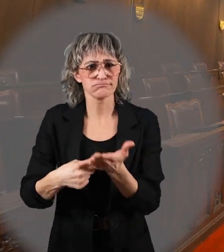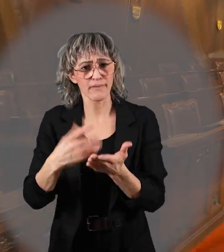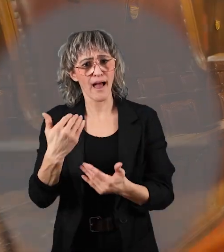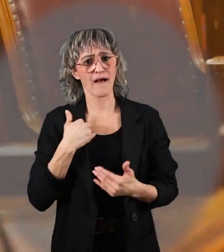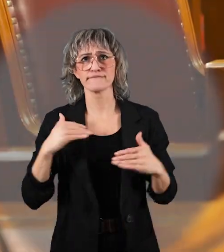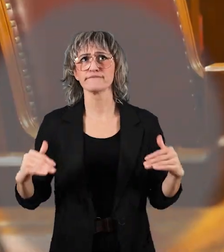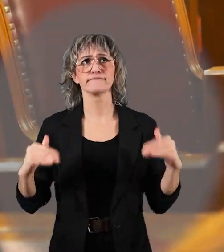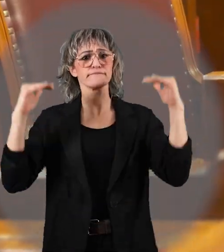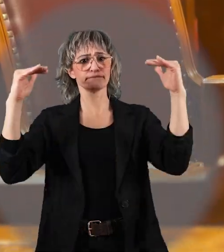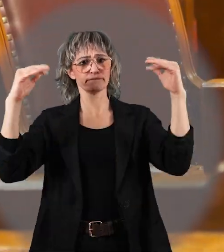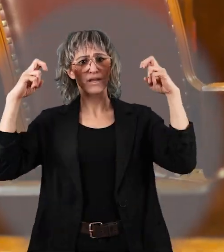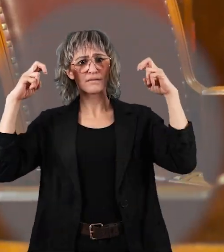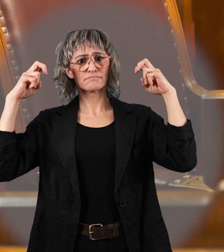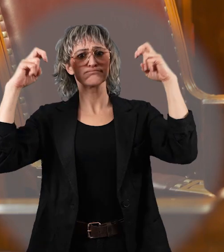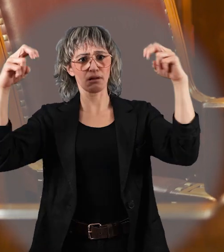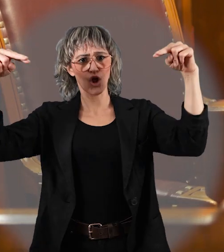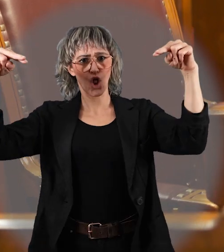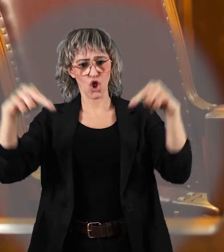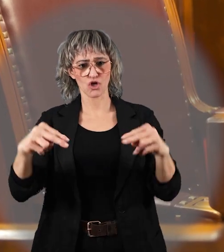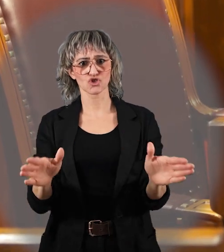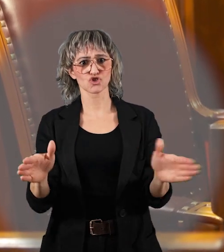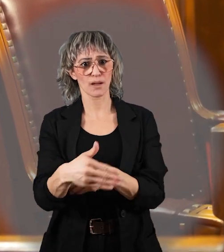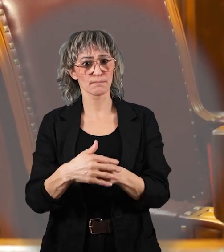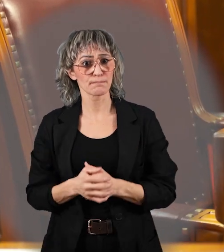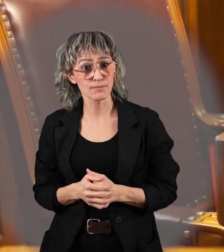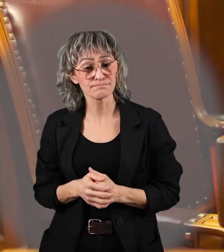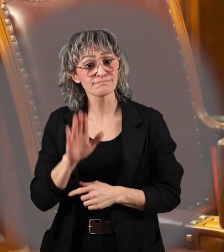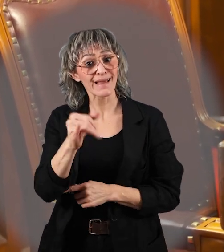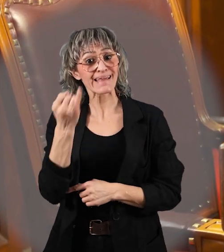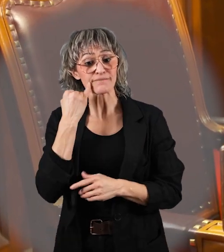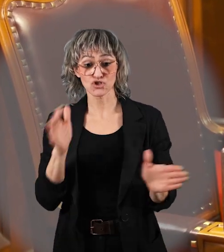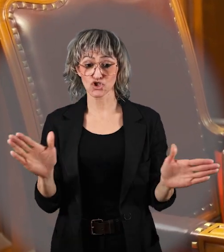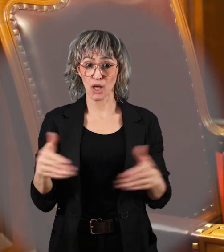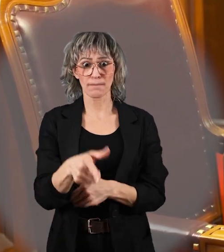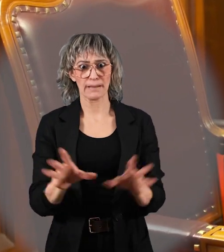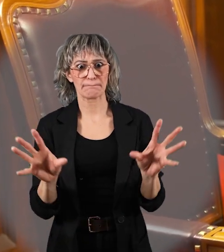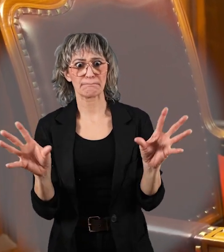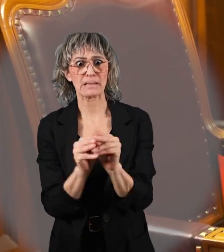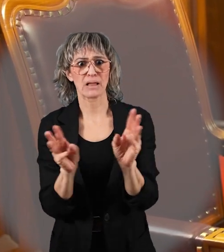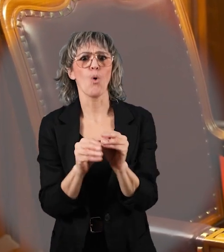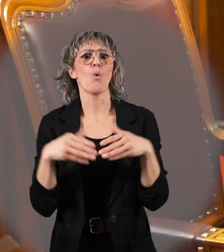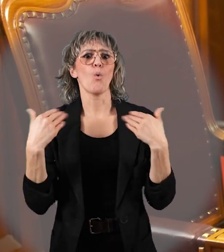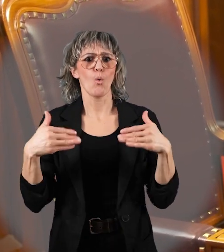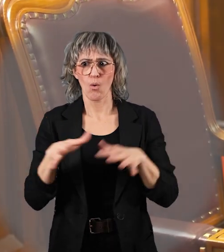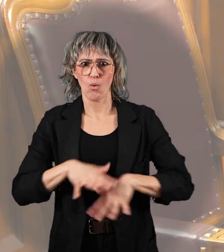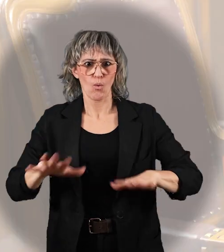legislation and give voice to regions and underrepresented groups.